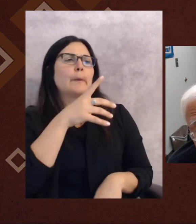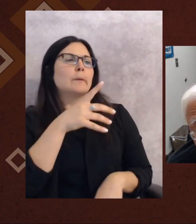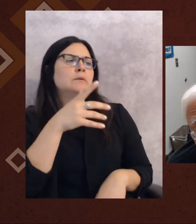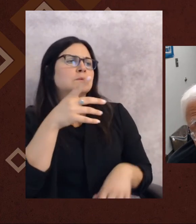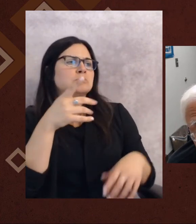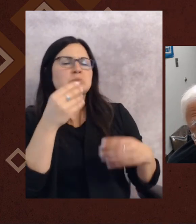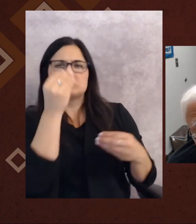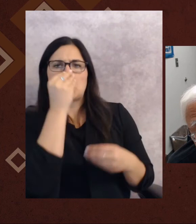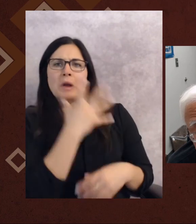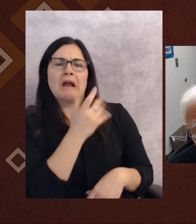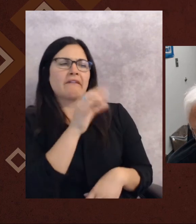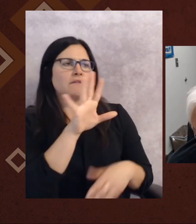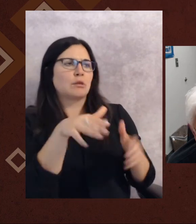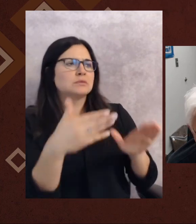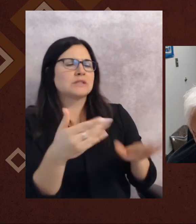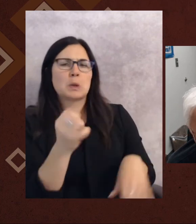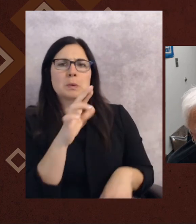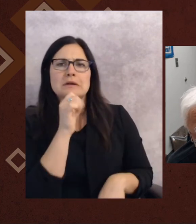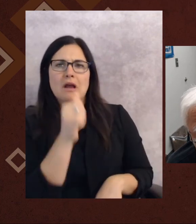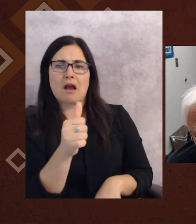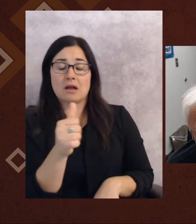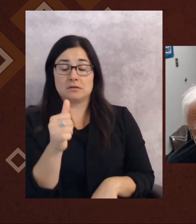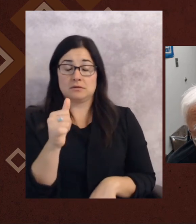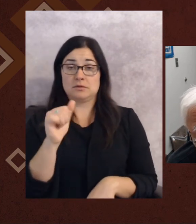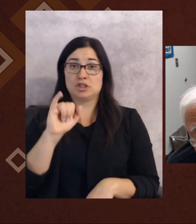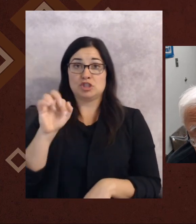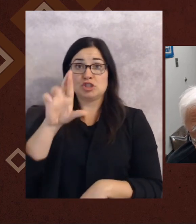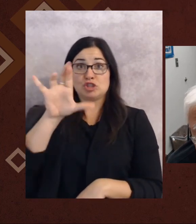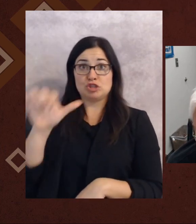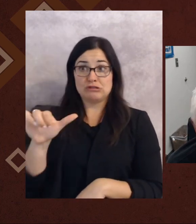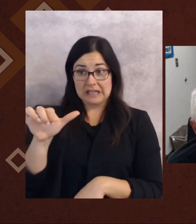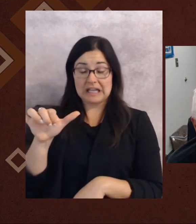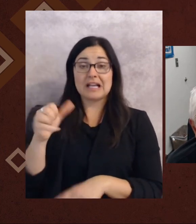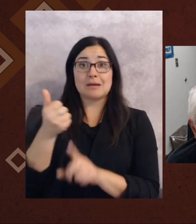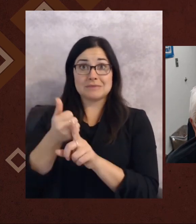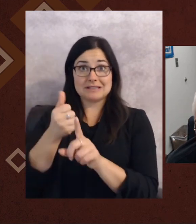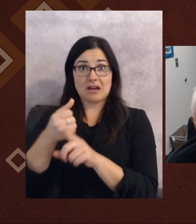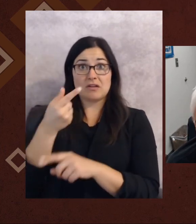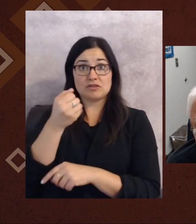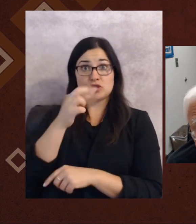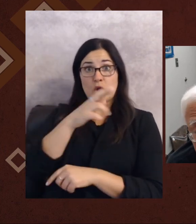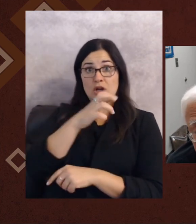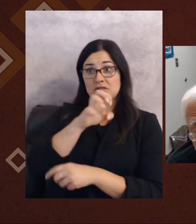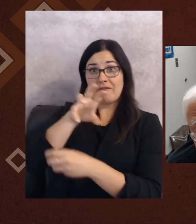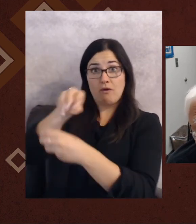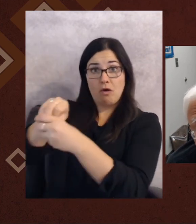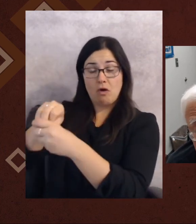So I would figure George's Craig would have been on the jury or just observer journalist